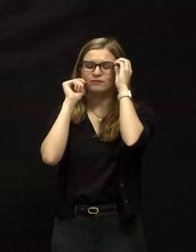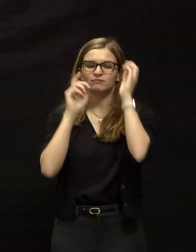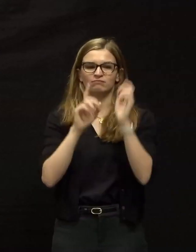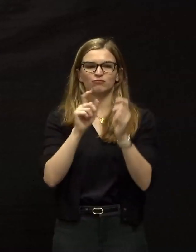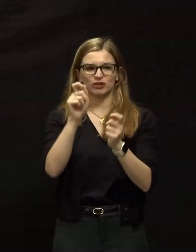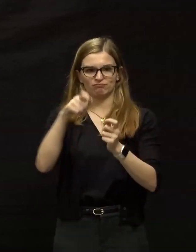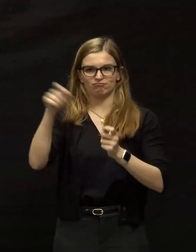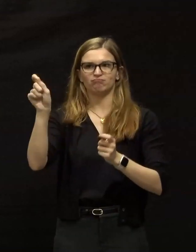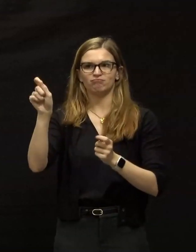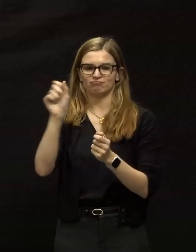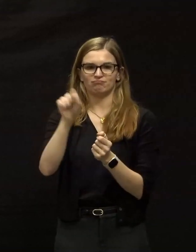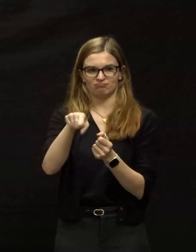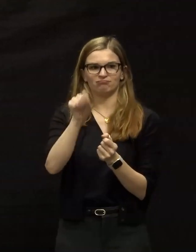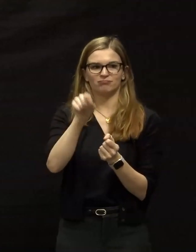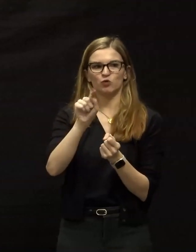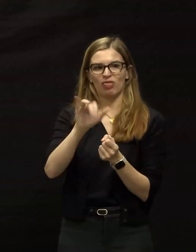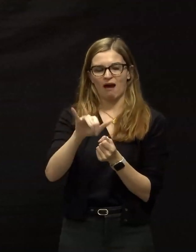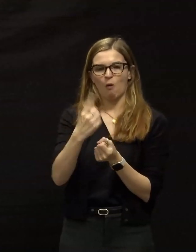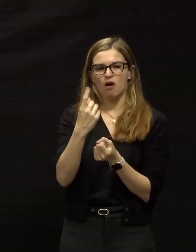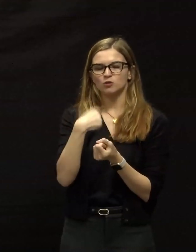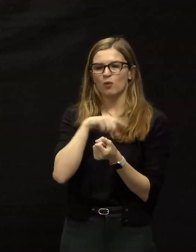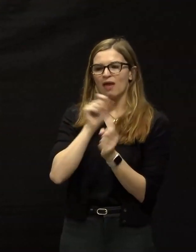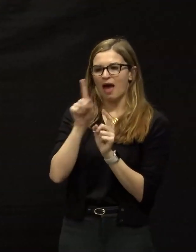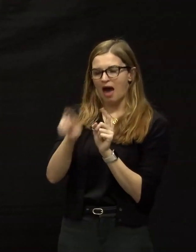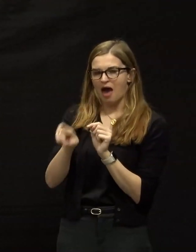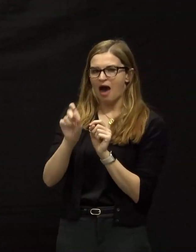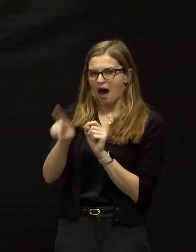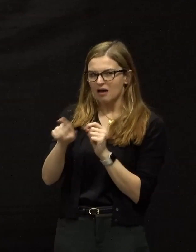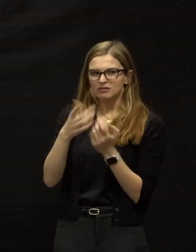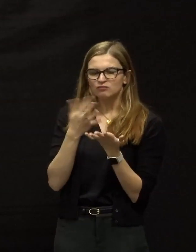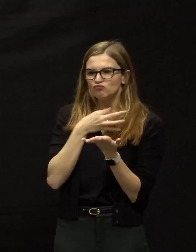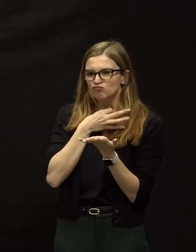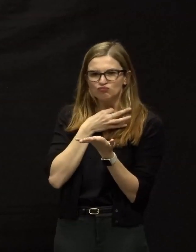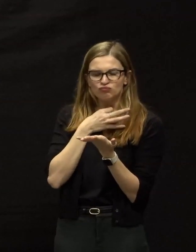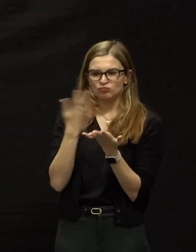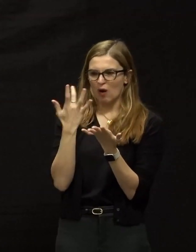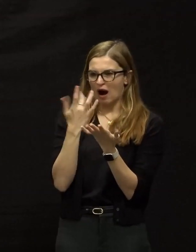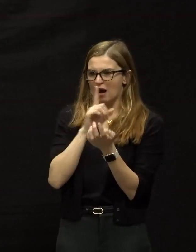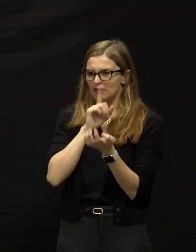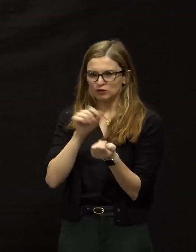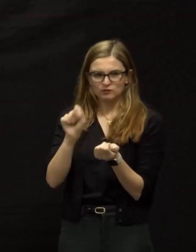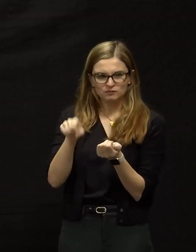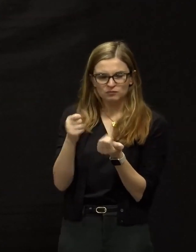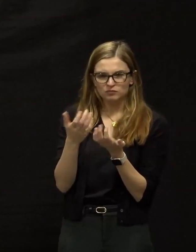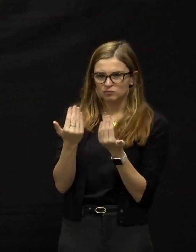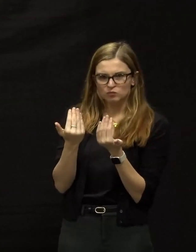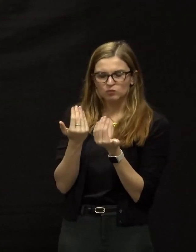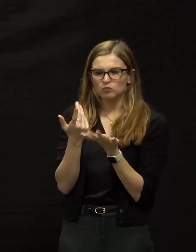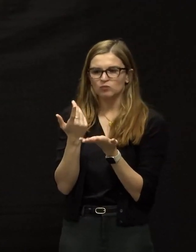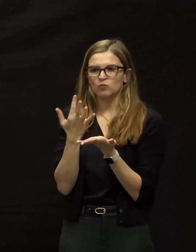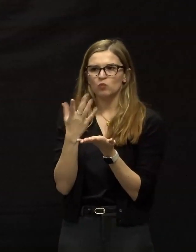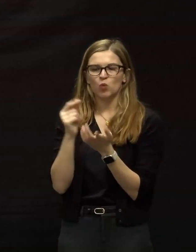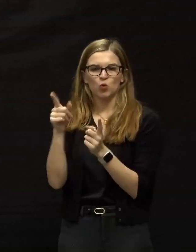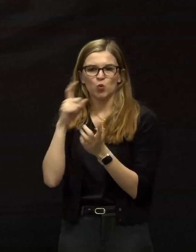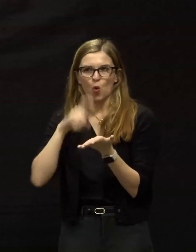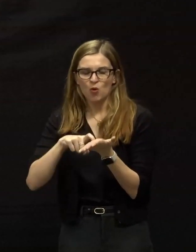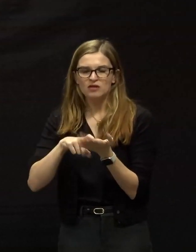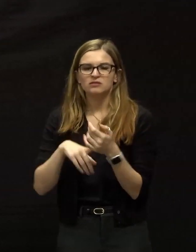We had a teen who had checked this statement off. And so I asked this person, I'm like, "Why did you respond in this way?